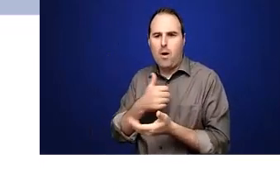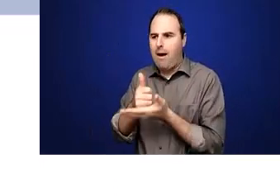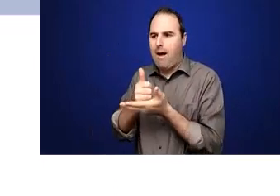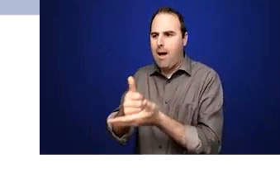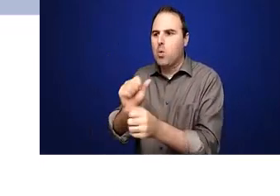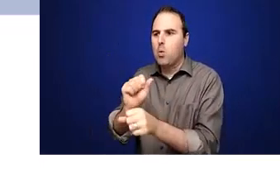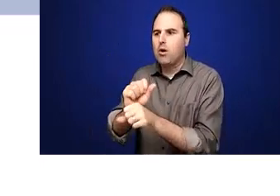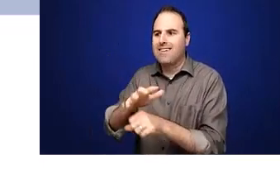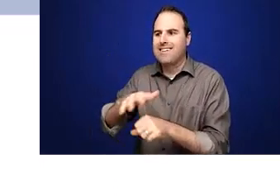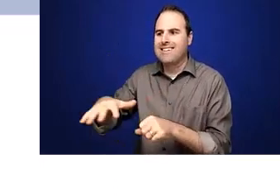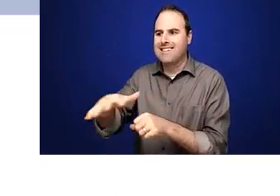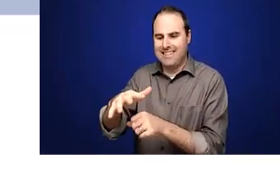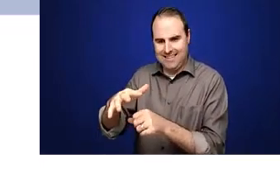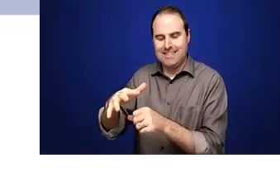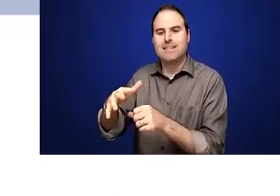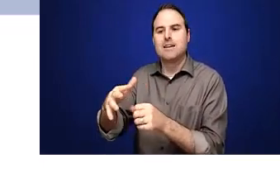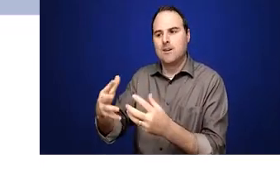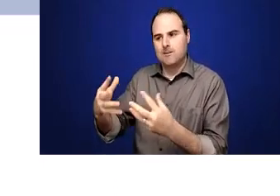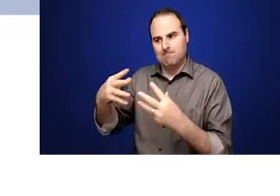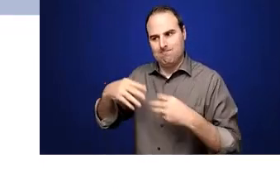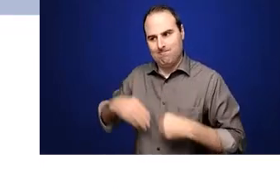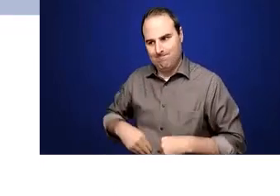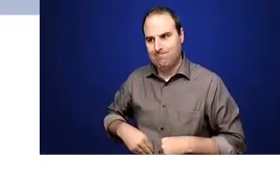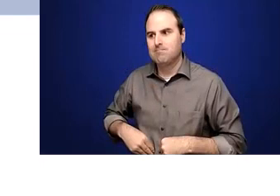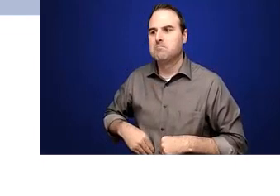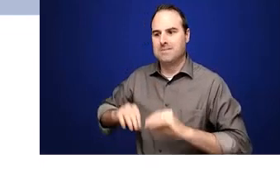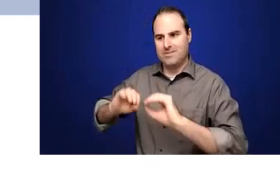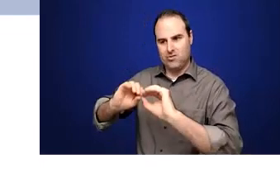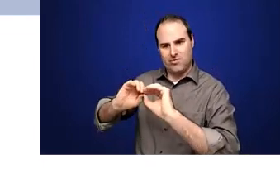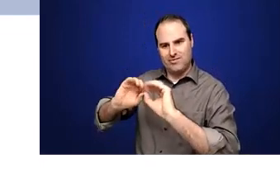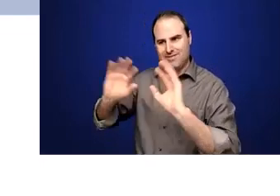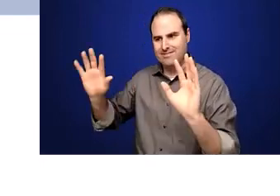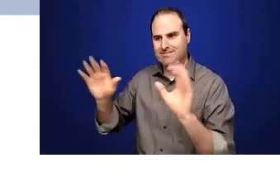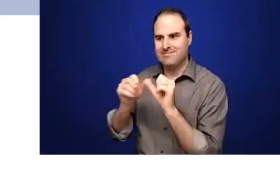And where can workers and workplaces get support and accommodation ideas?